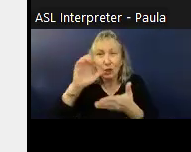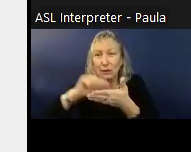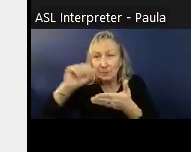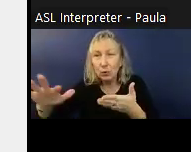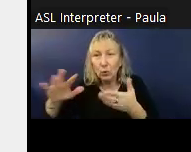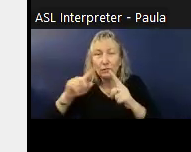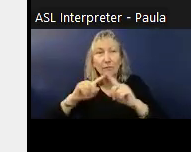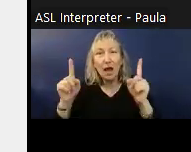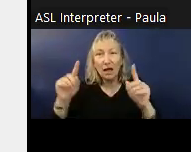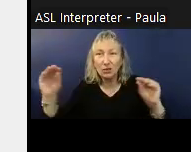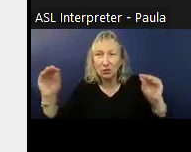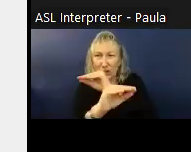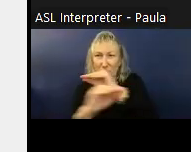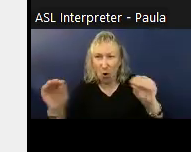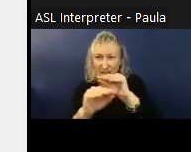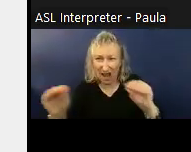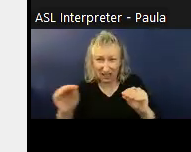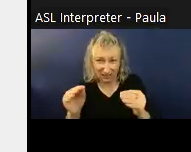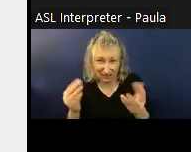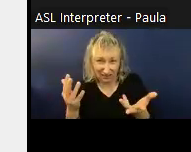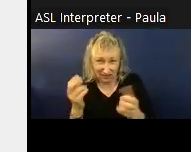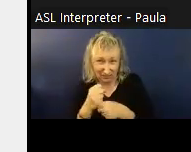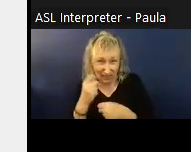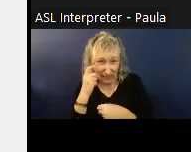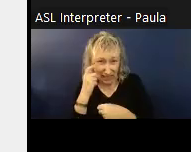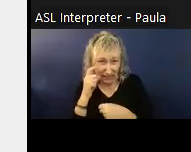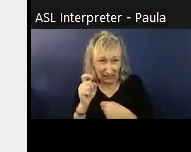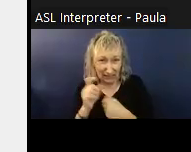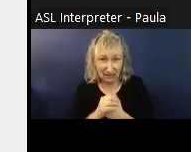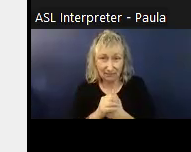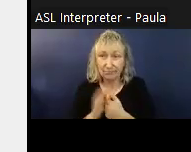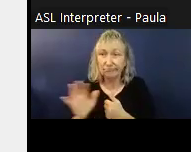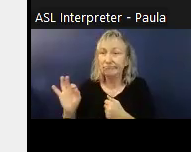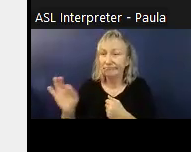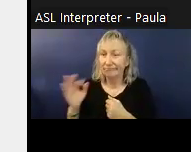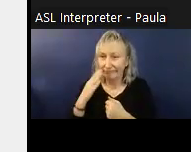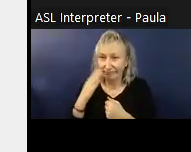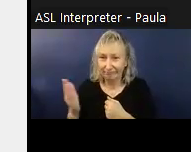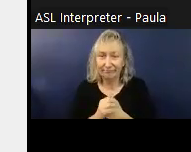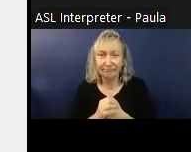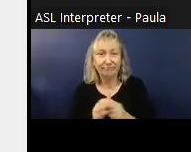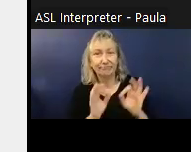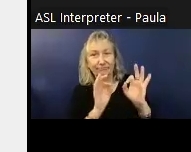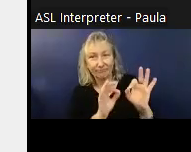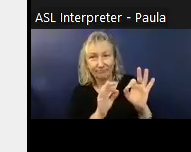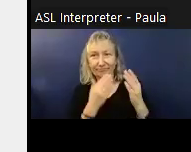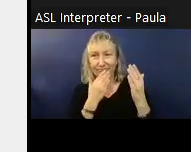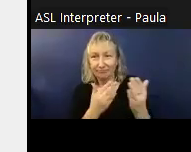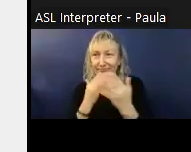Let's see. Does that make sense, Tara? OK, perfect. Thank you. Perfect. Thank you, Tara. Thanks Kristen. On to you, Nicolette.